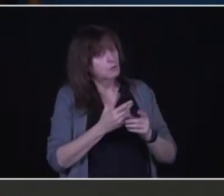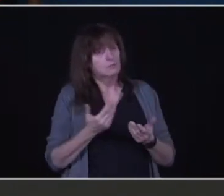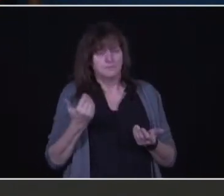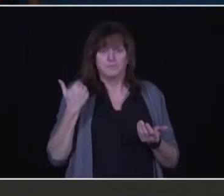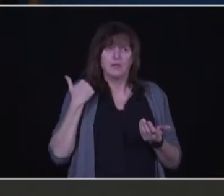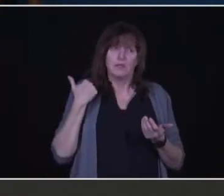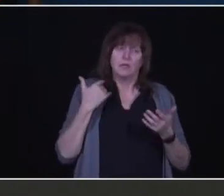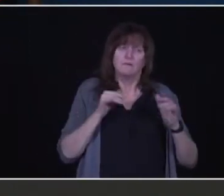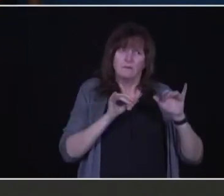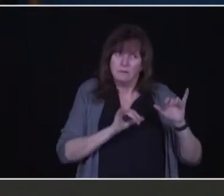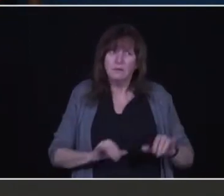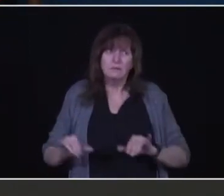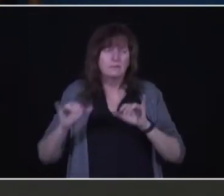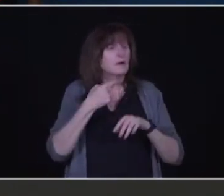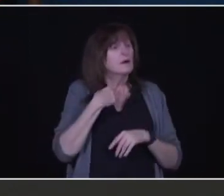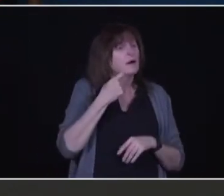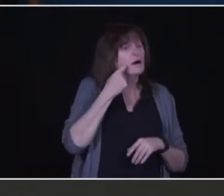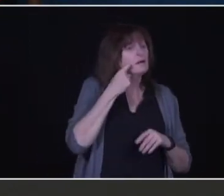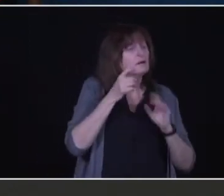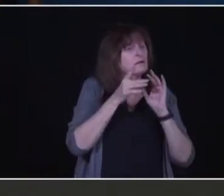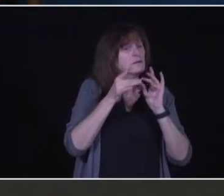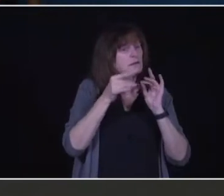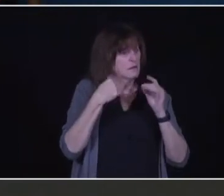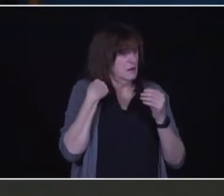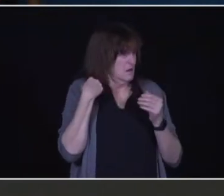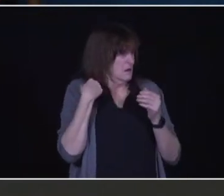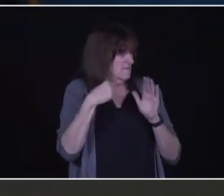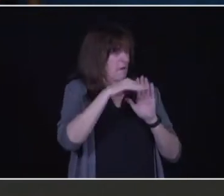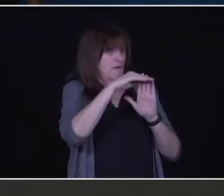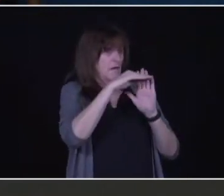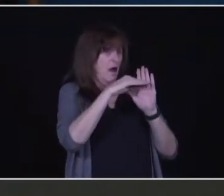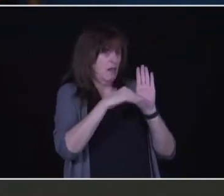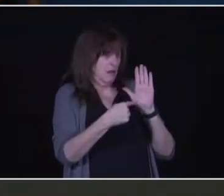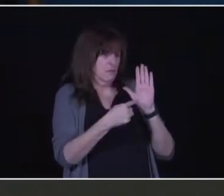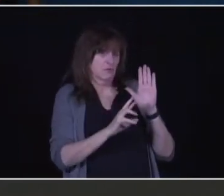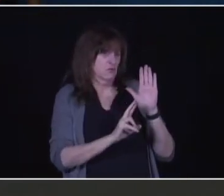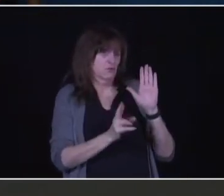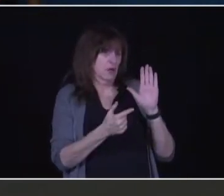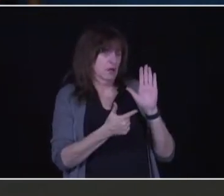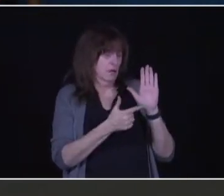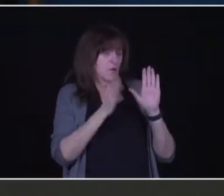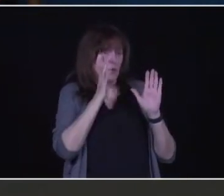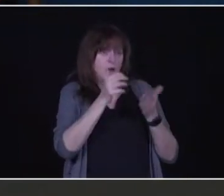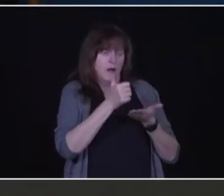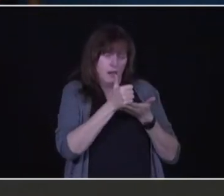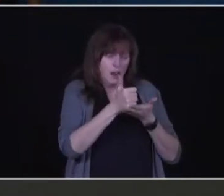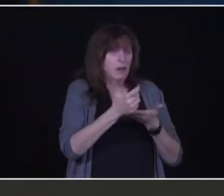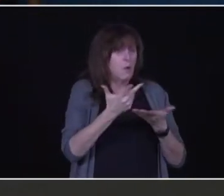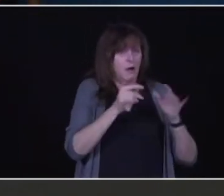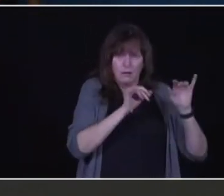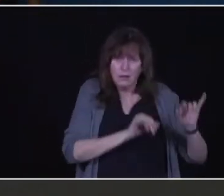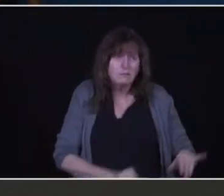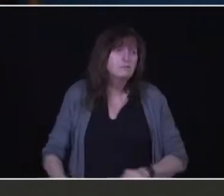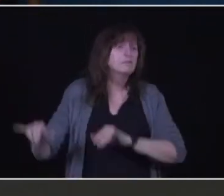as the solicitor General just mentioned the people who know the communities the best are the public health units.